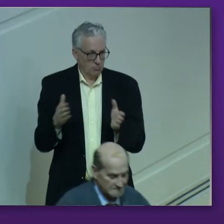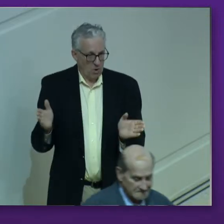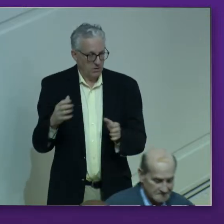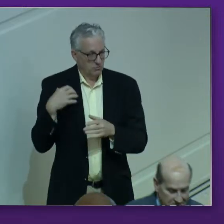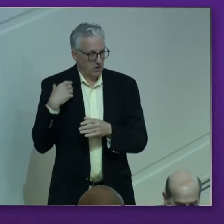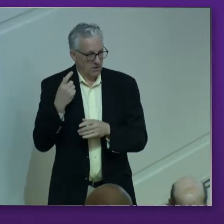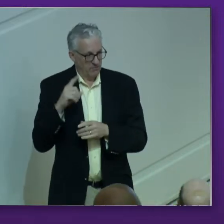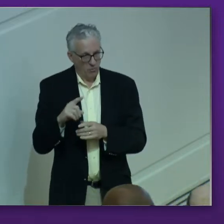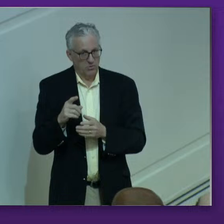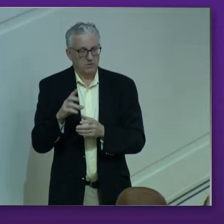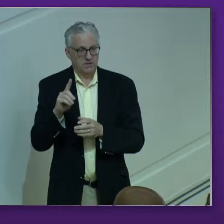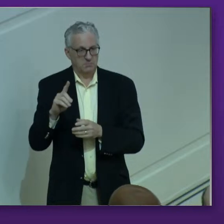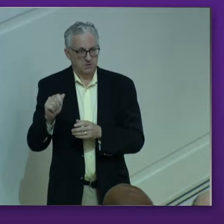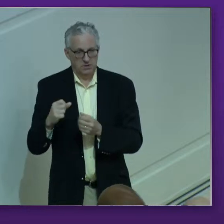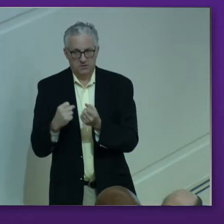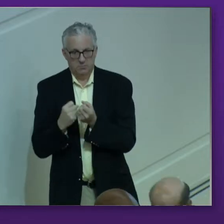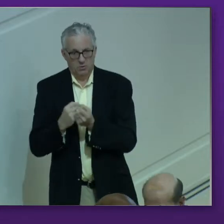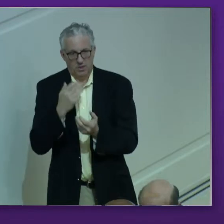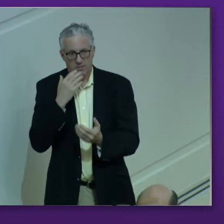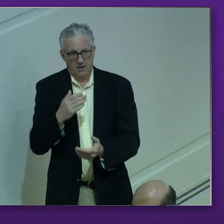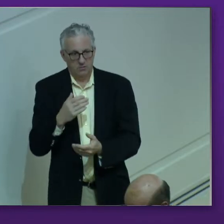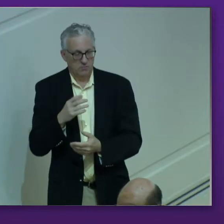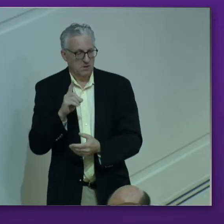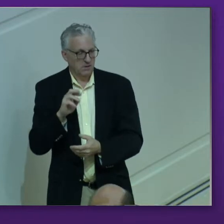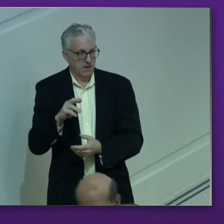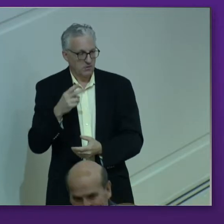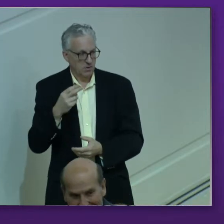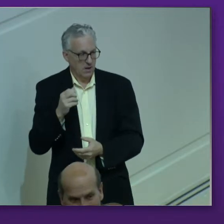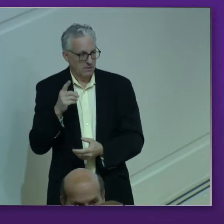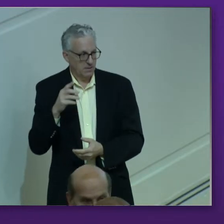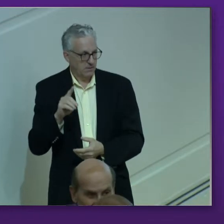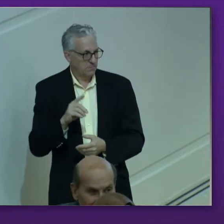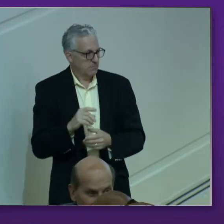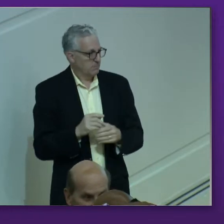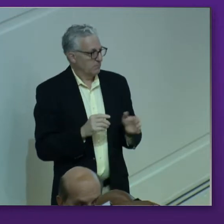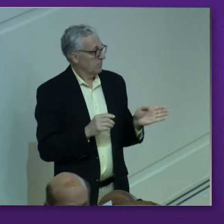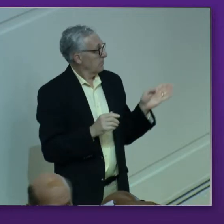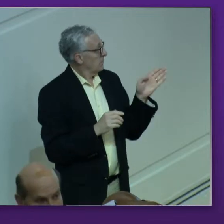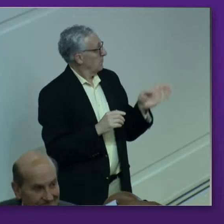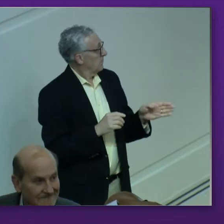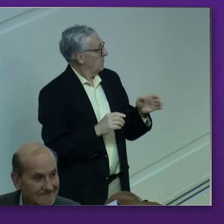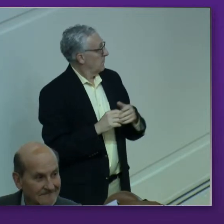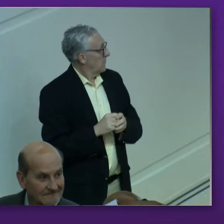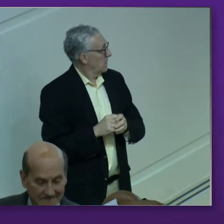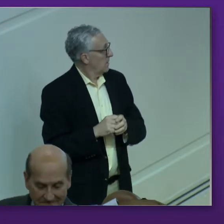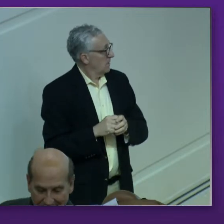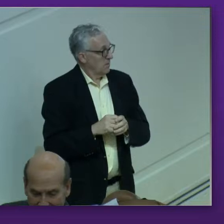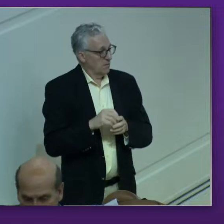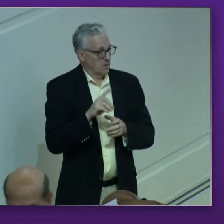STUDENT HEALTH AND WELLNESS CENTER WHICH FOCUSES ON PROGRAMMING THAT ADDRESSES BASIC NEEDS FOOD INSECURITY AND